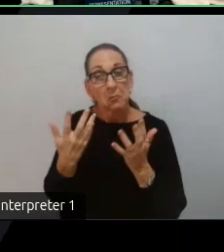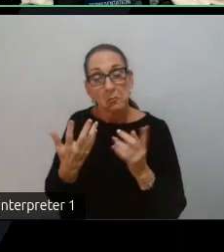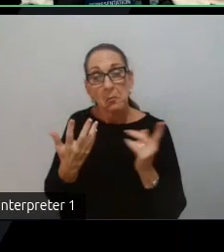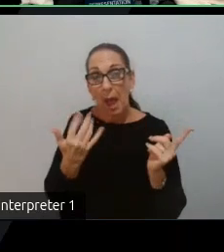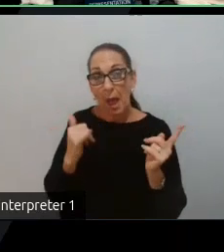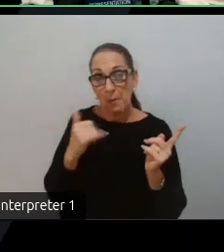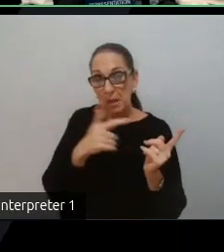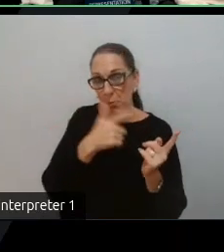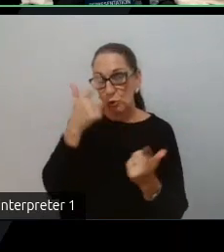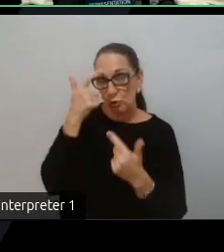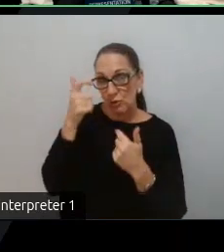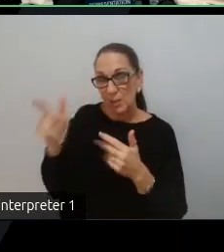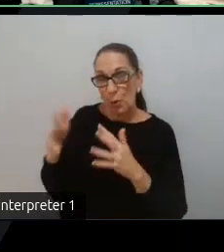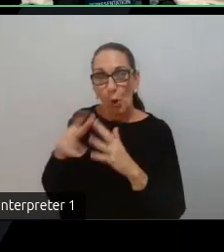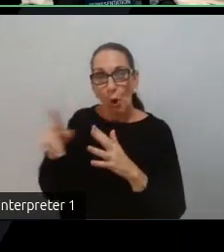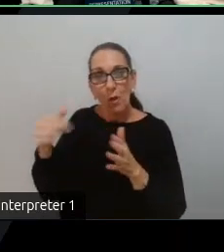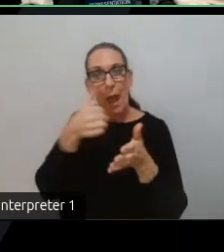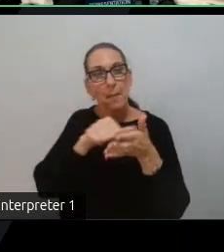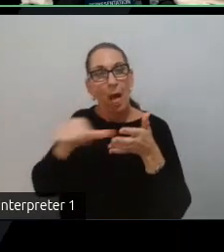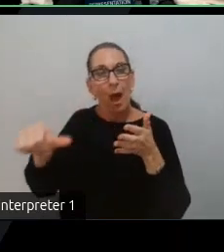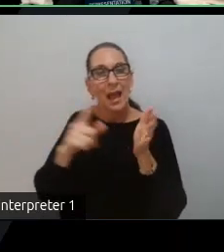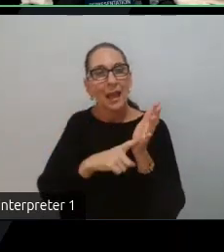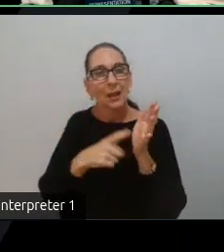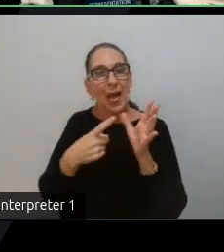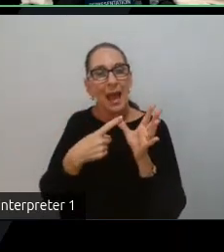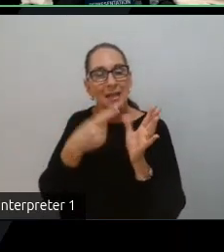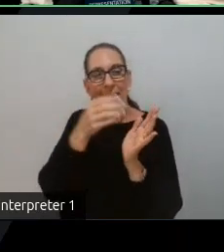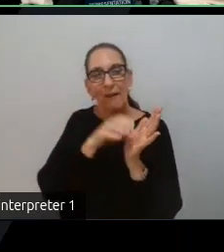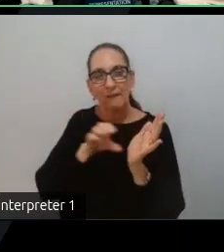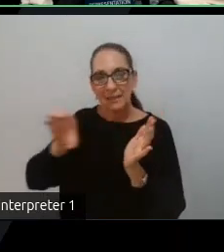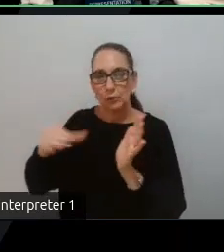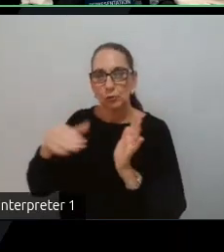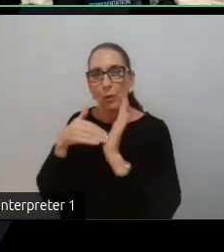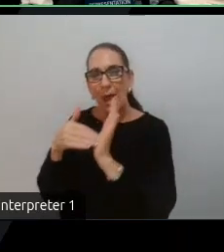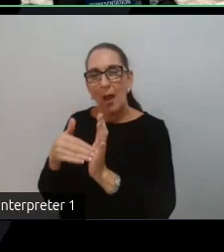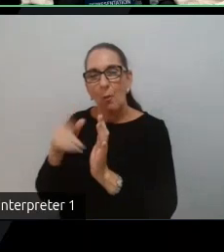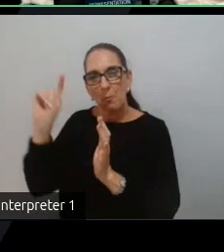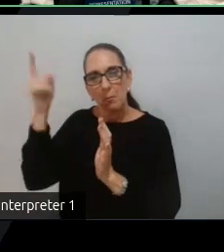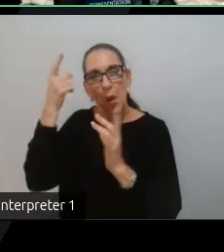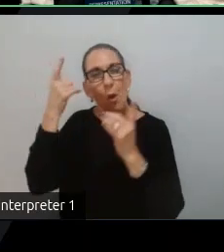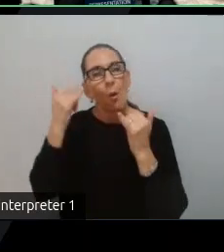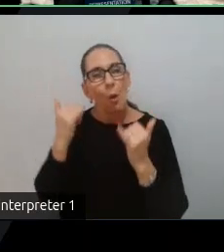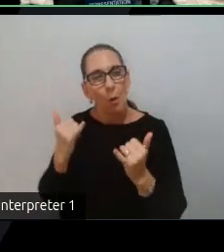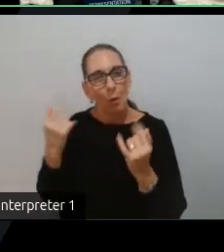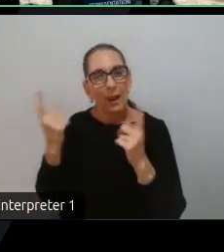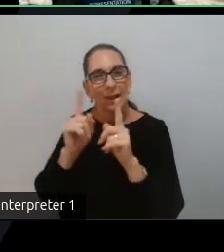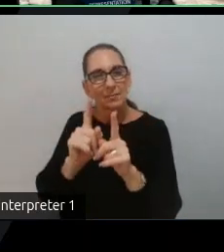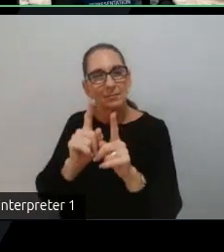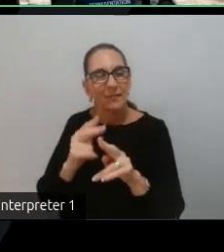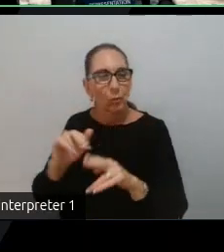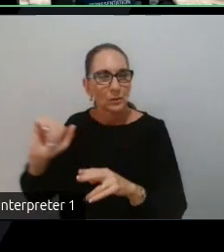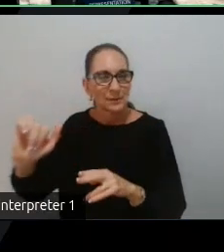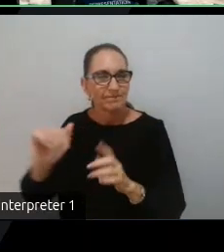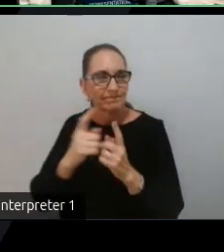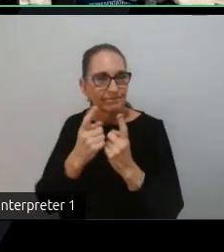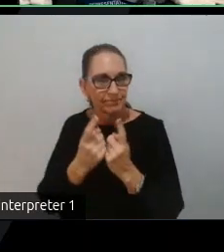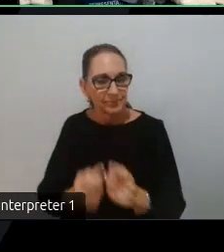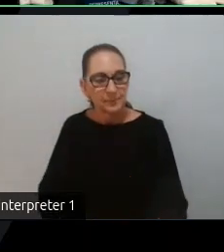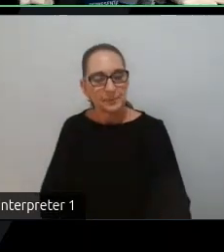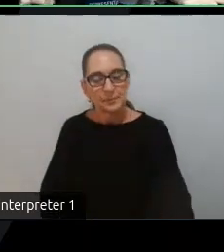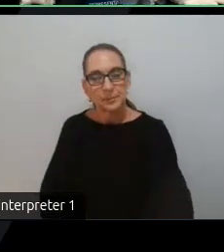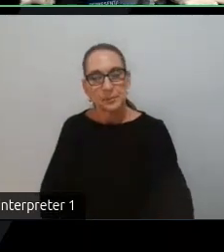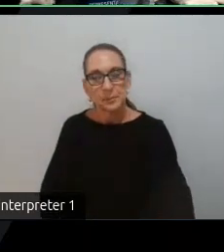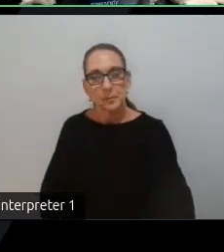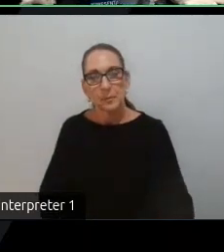for legal aid funding to assist to get a lawyer to assist them with their matter.